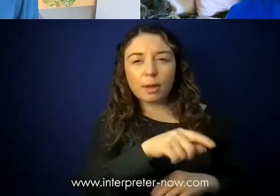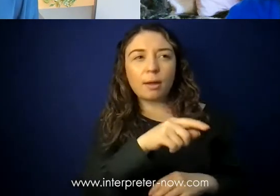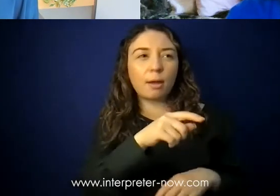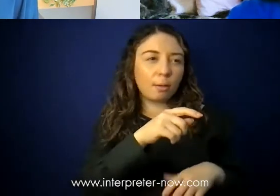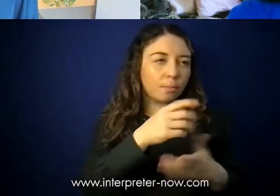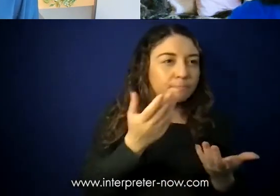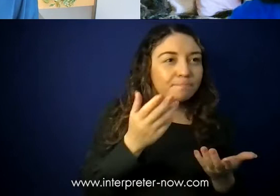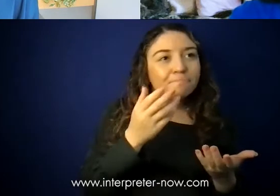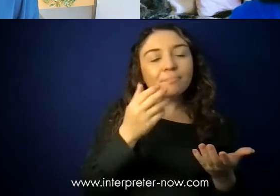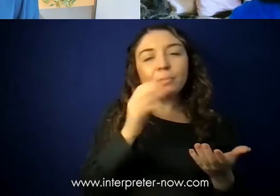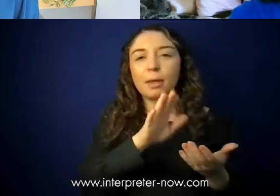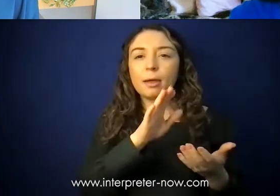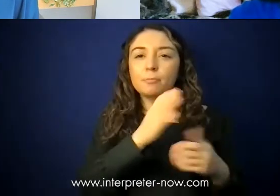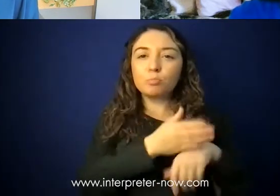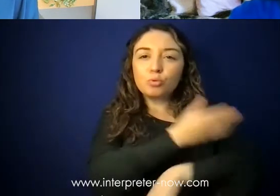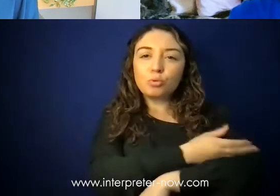behavior.